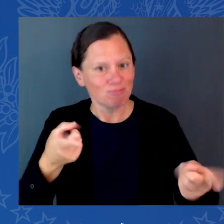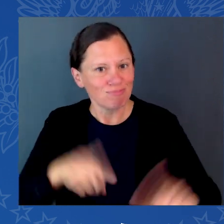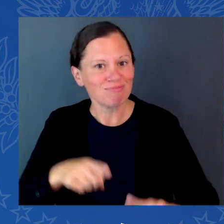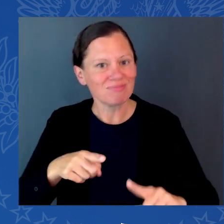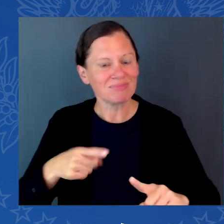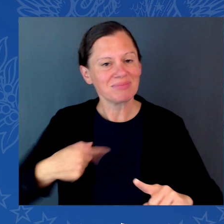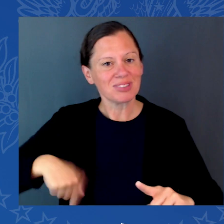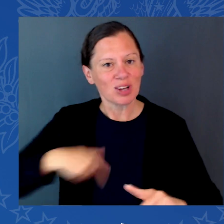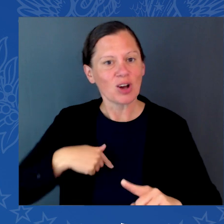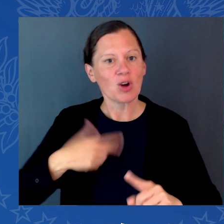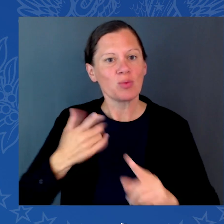Moderator: Thank you, sir.